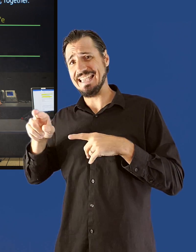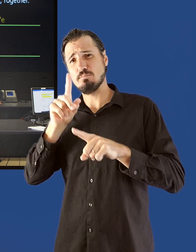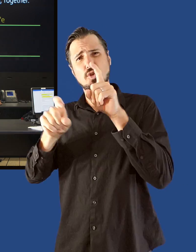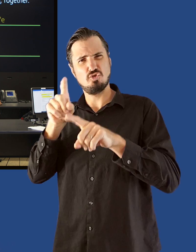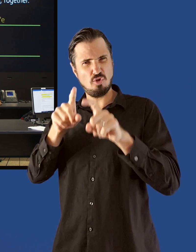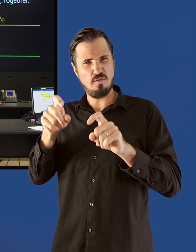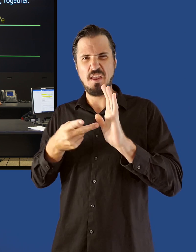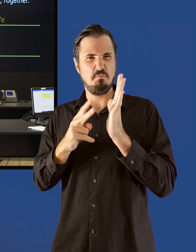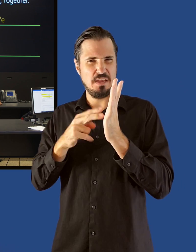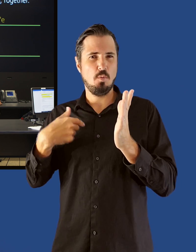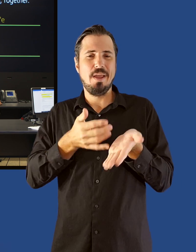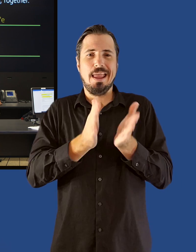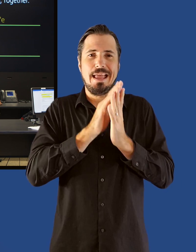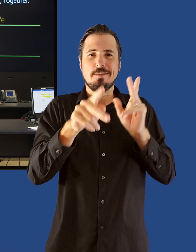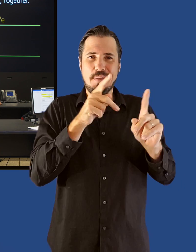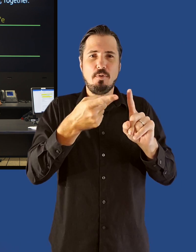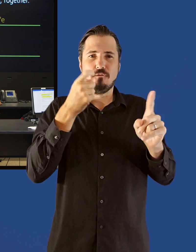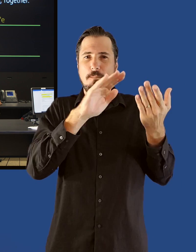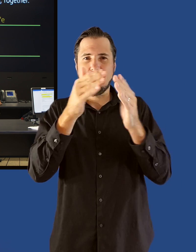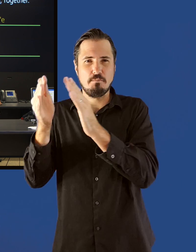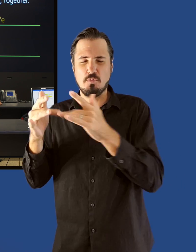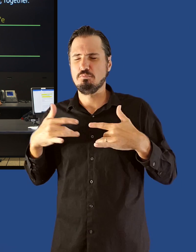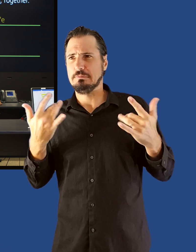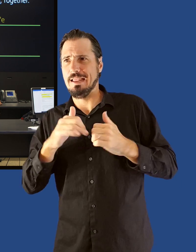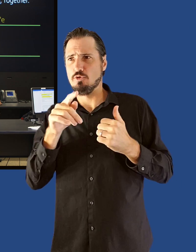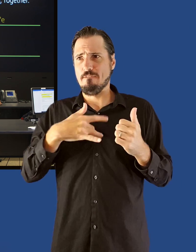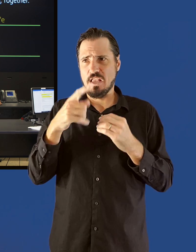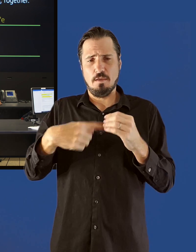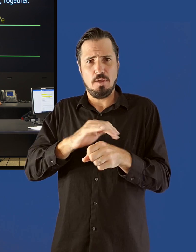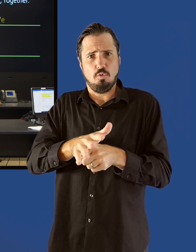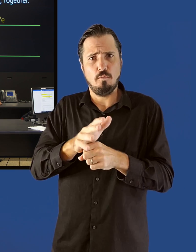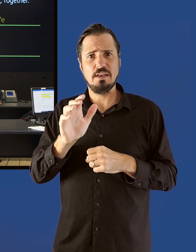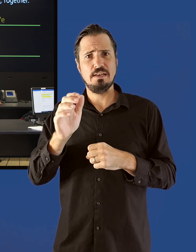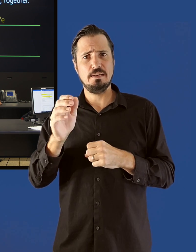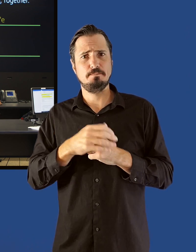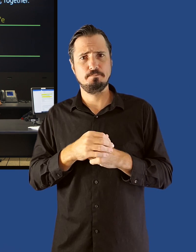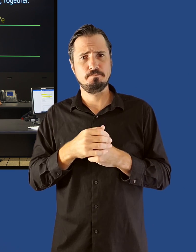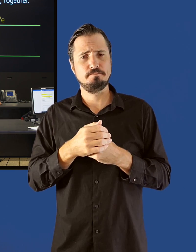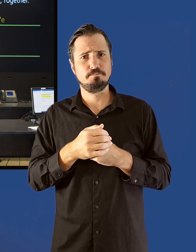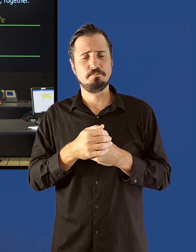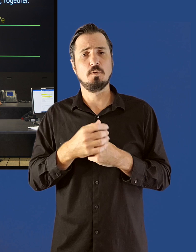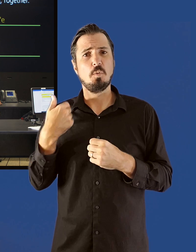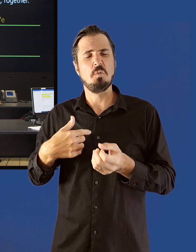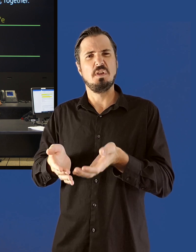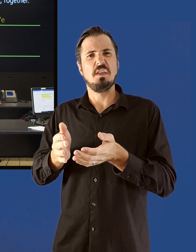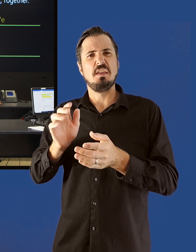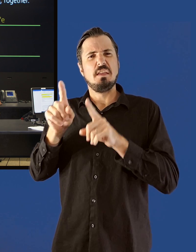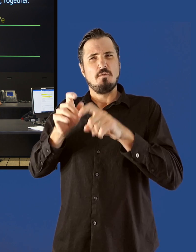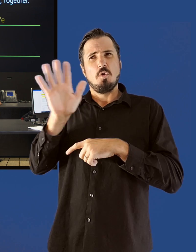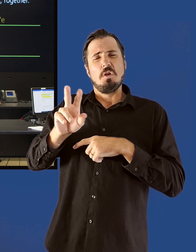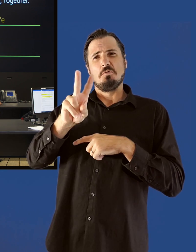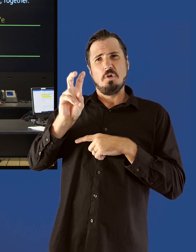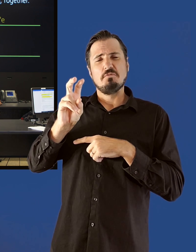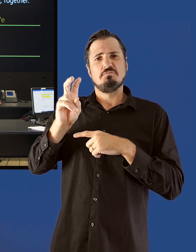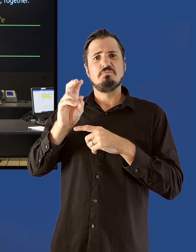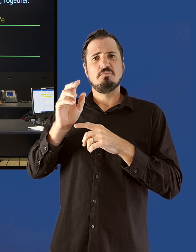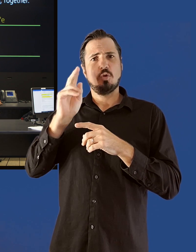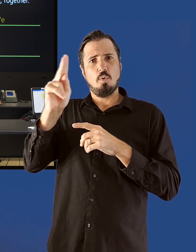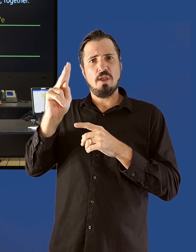This survey process, developed by the Centers for Disease Control and Prevention, involved interviews with nearly 200 Kaua`i households in 30 randomly selected census blocks.